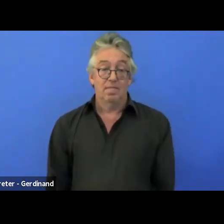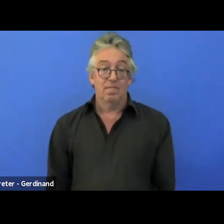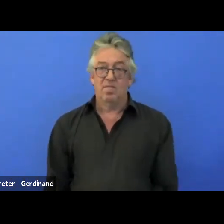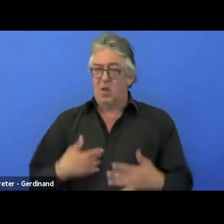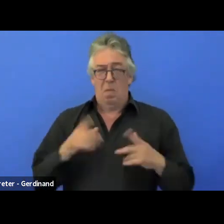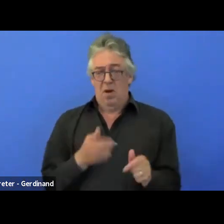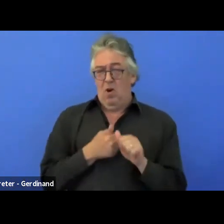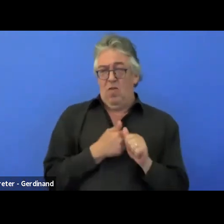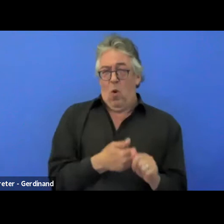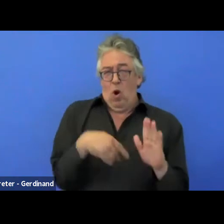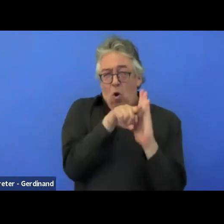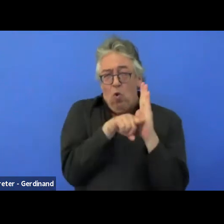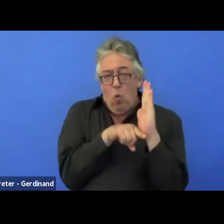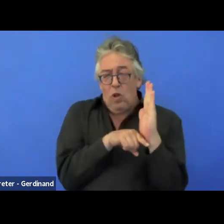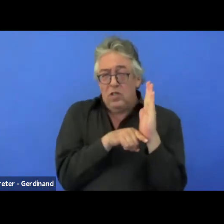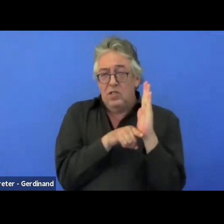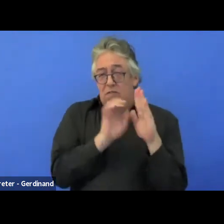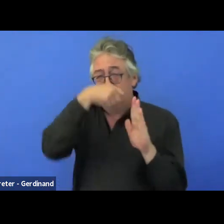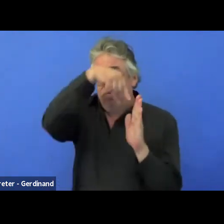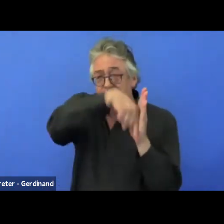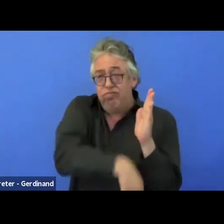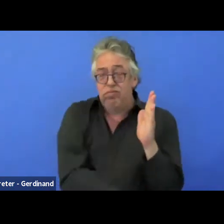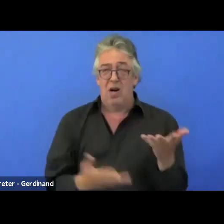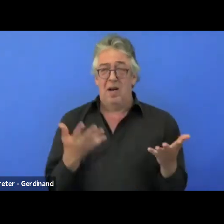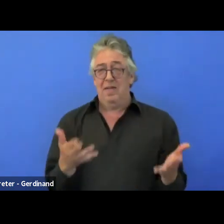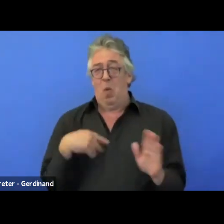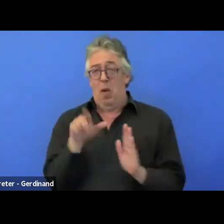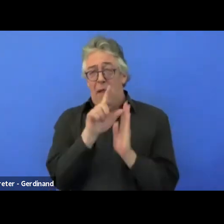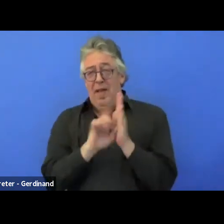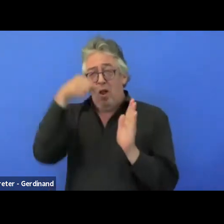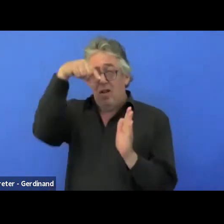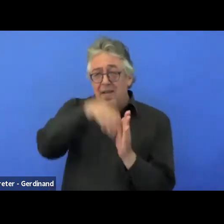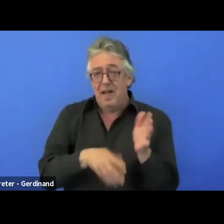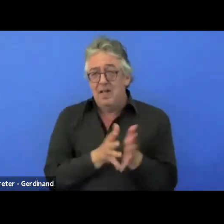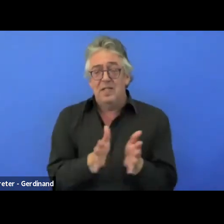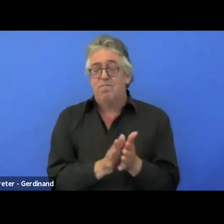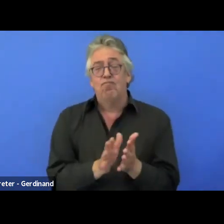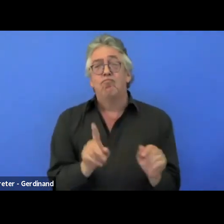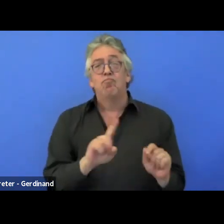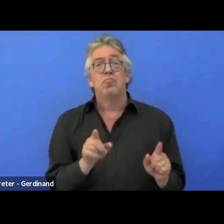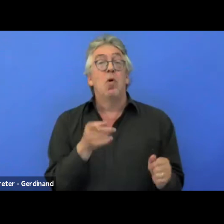I am not going to go into the legal details. But you need to know that everything is codified